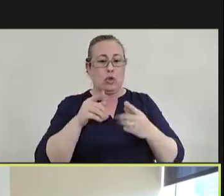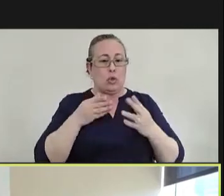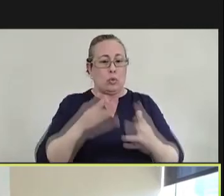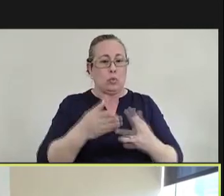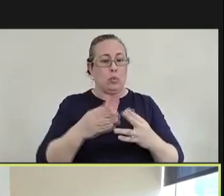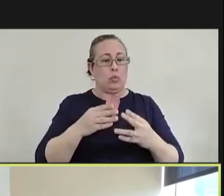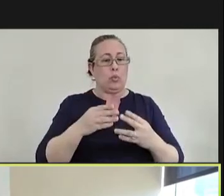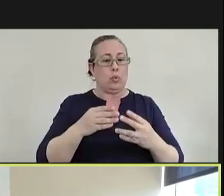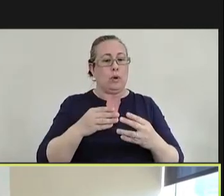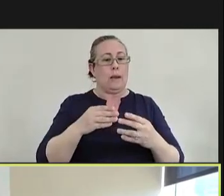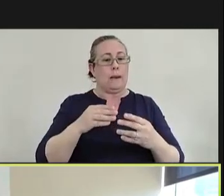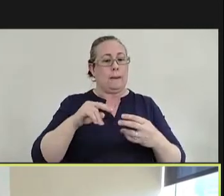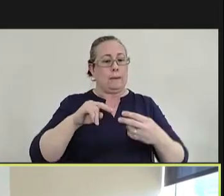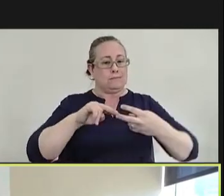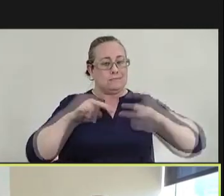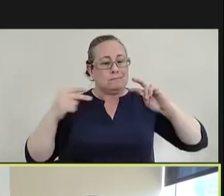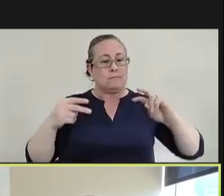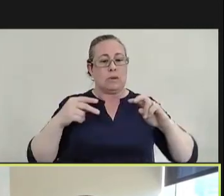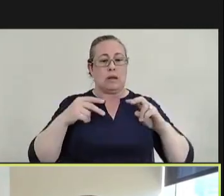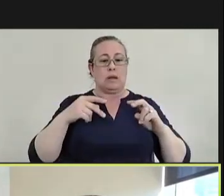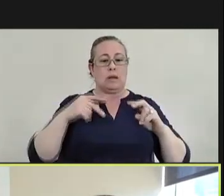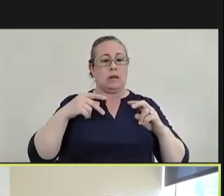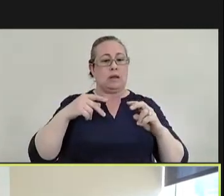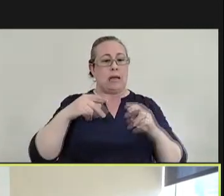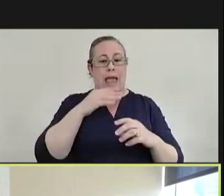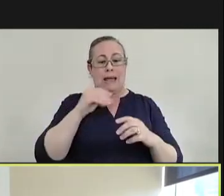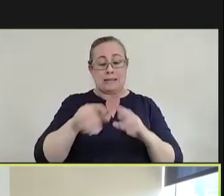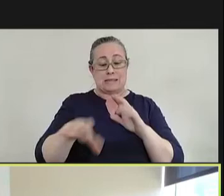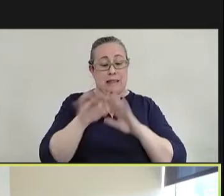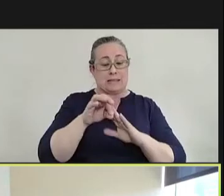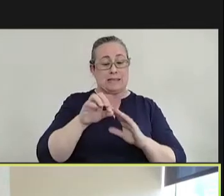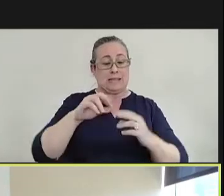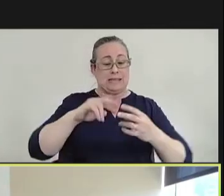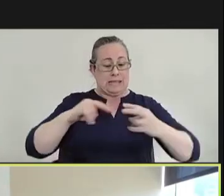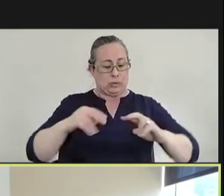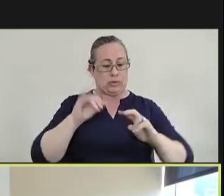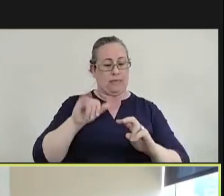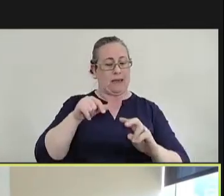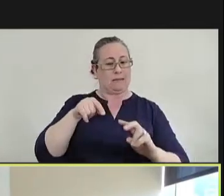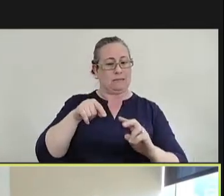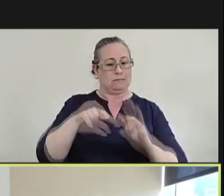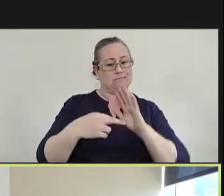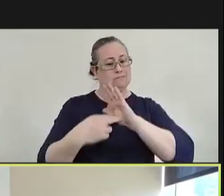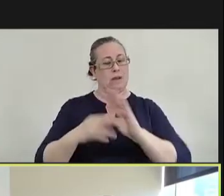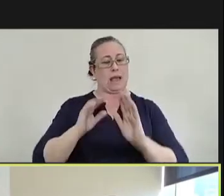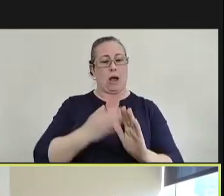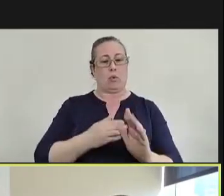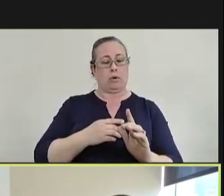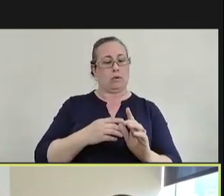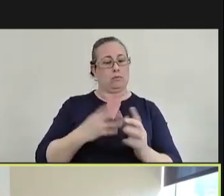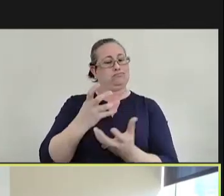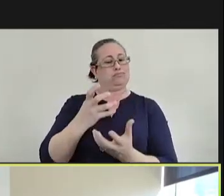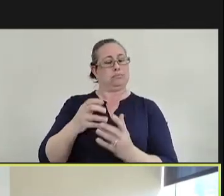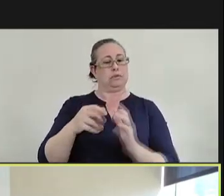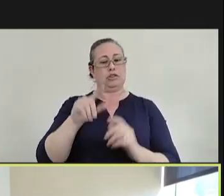k-means clustering to select sequences that represent our desired traits. And lastly,